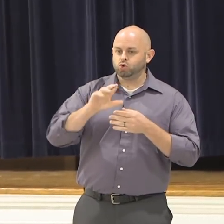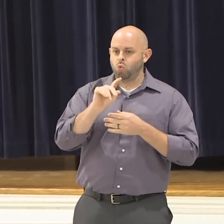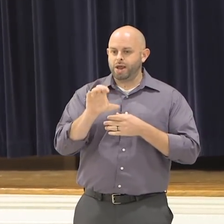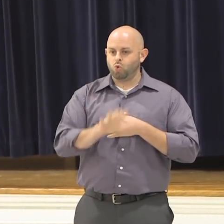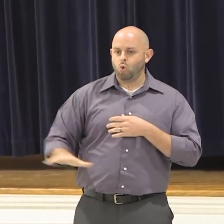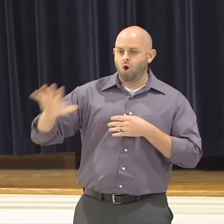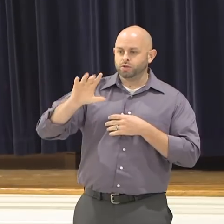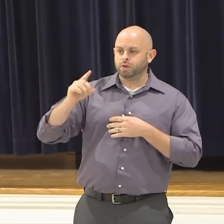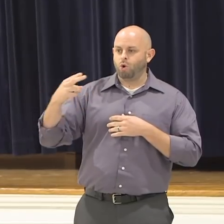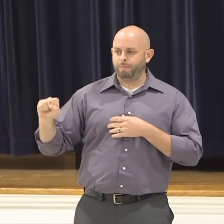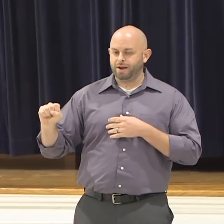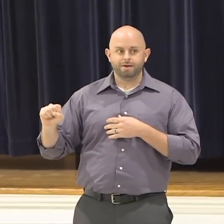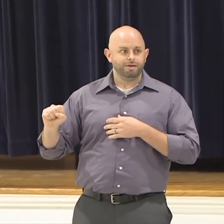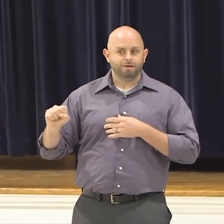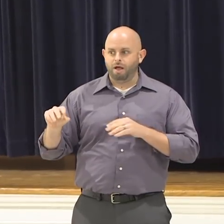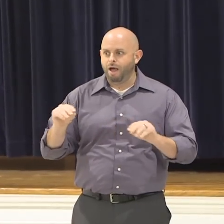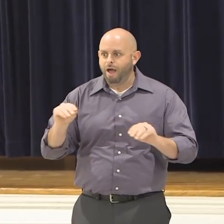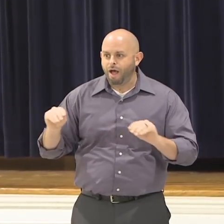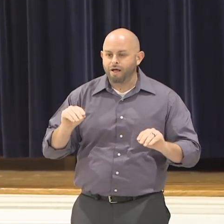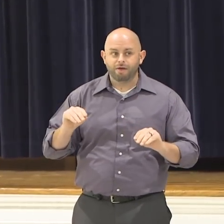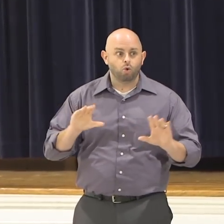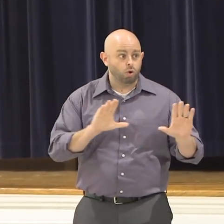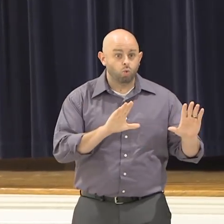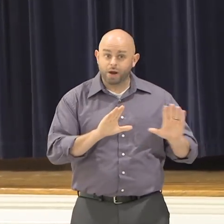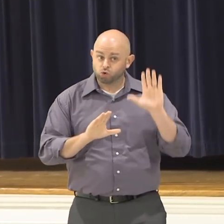department that highlighted our commitment okay raise your hand raise